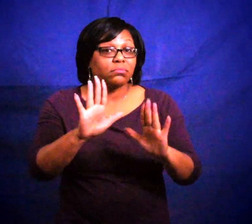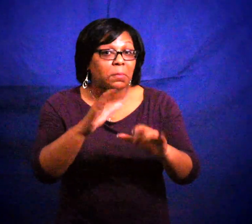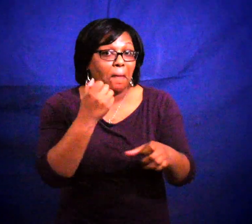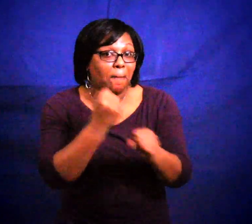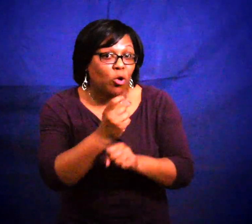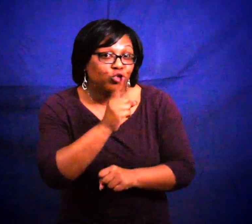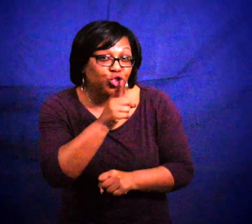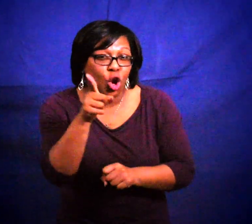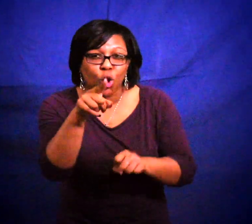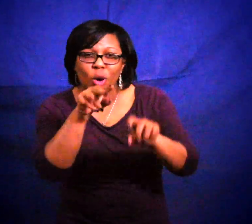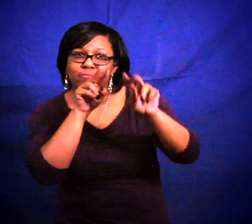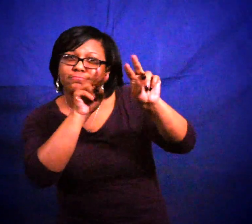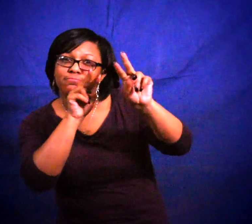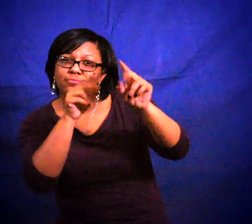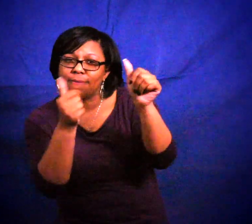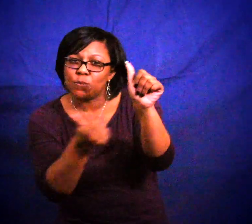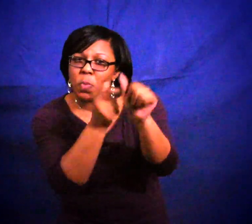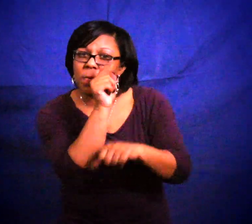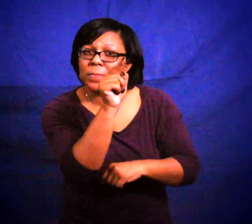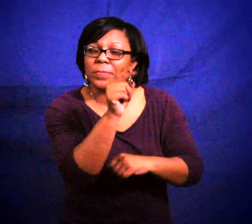Be sure to follow them